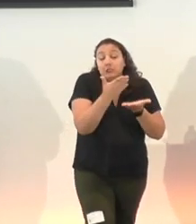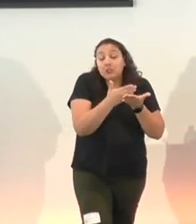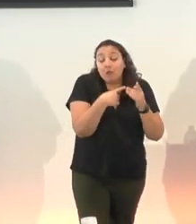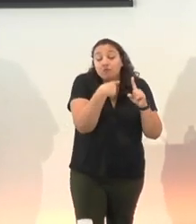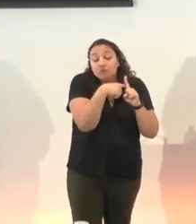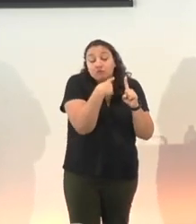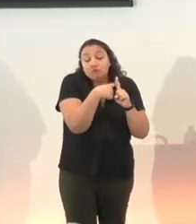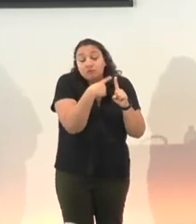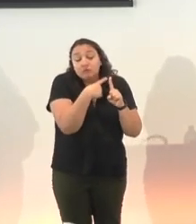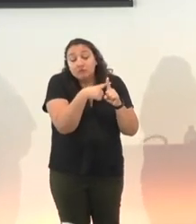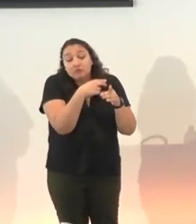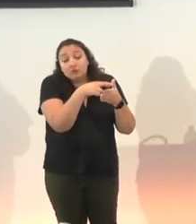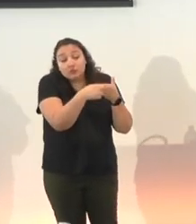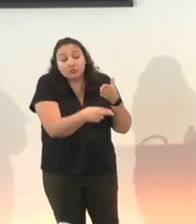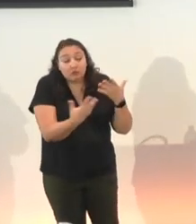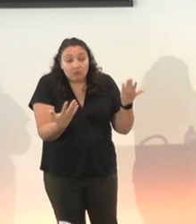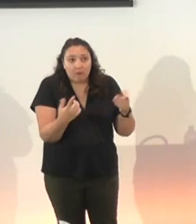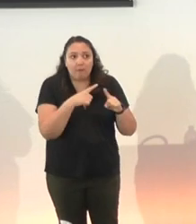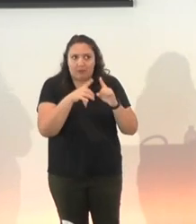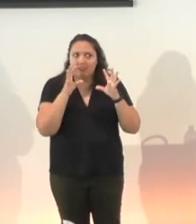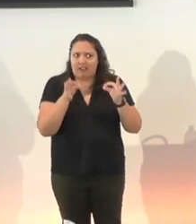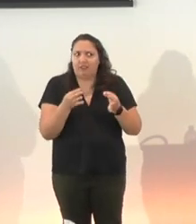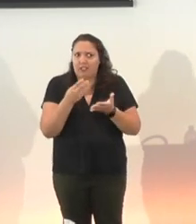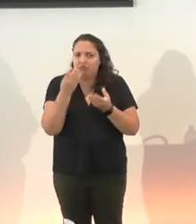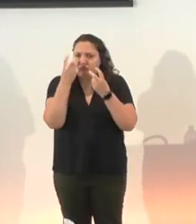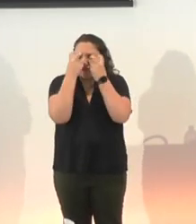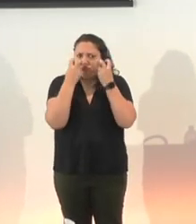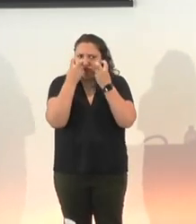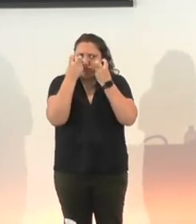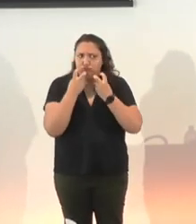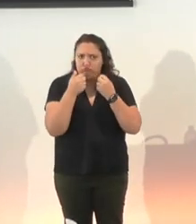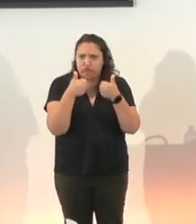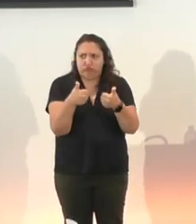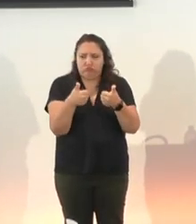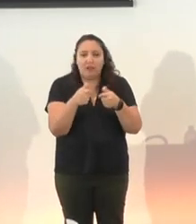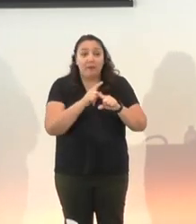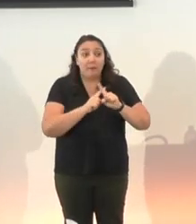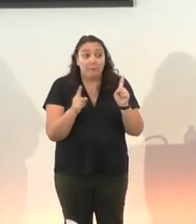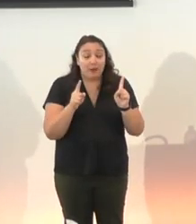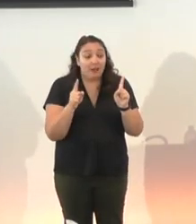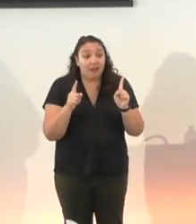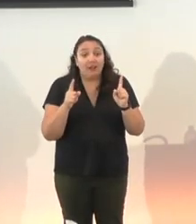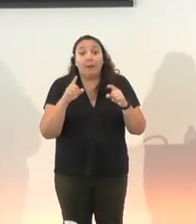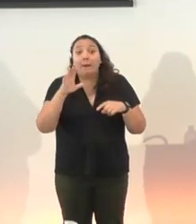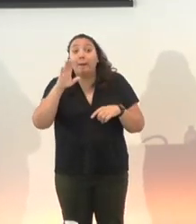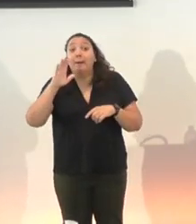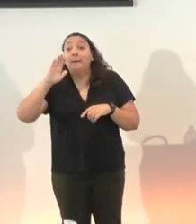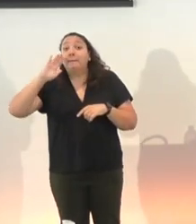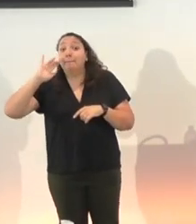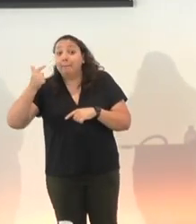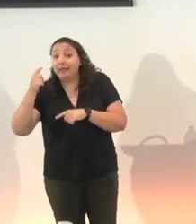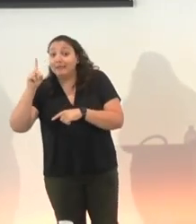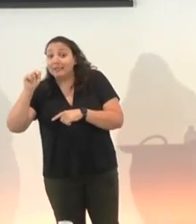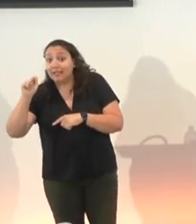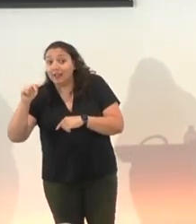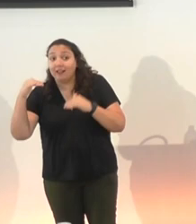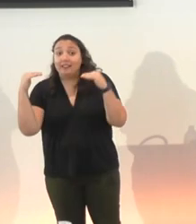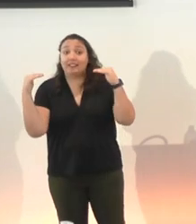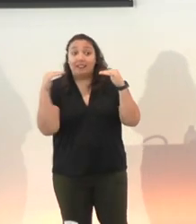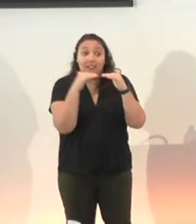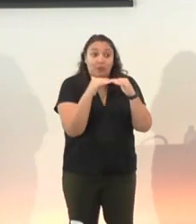excellent bottom-line implications. So basically the images big data is big business. Any time you